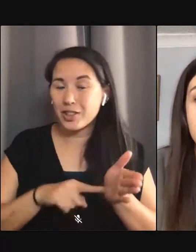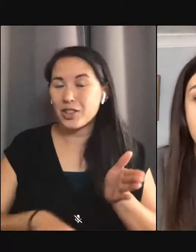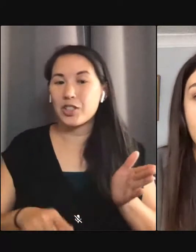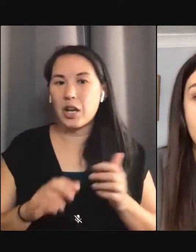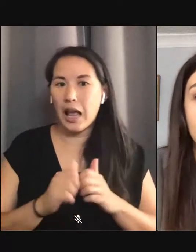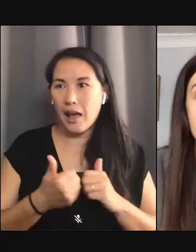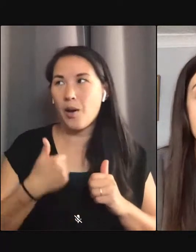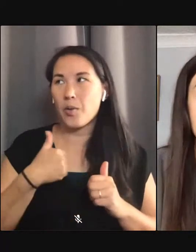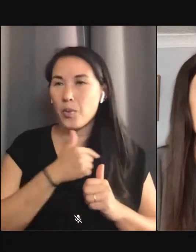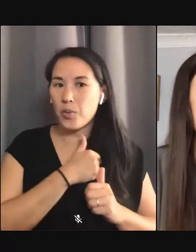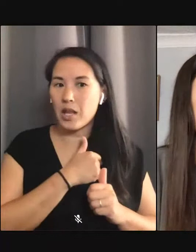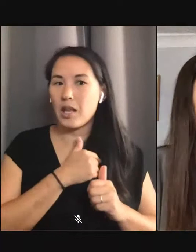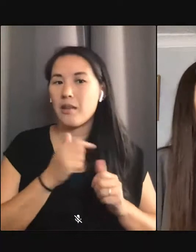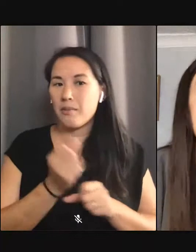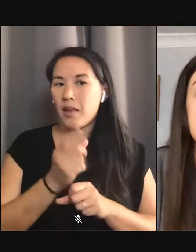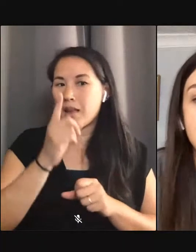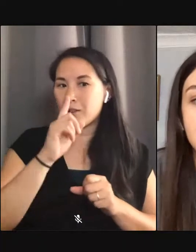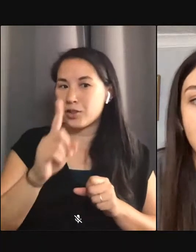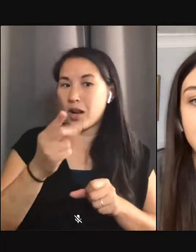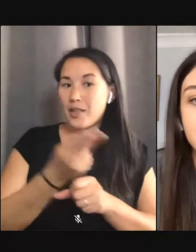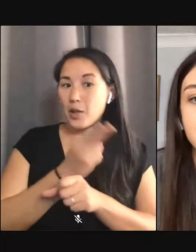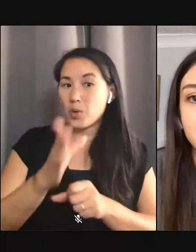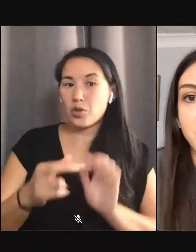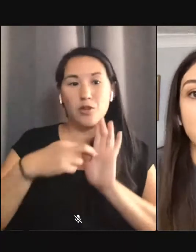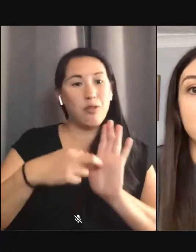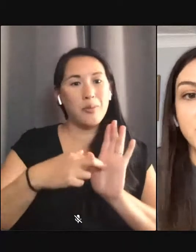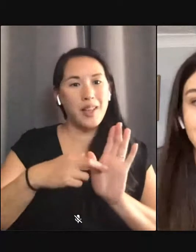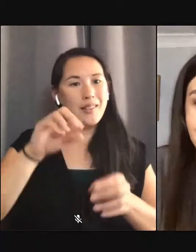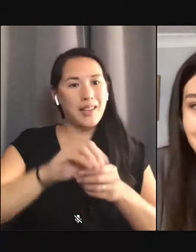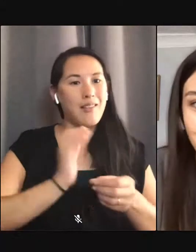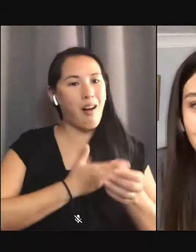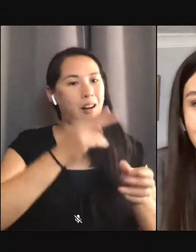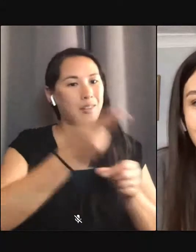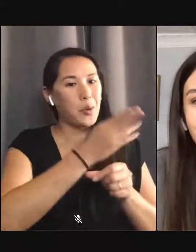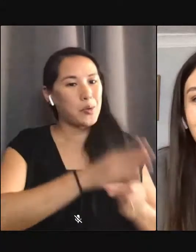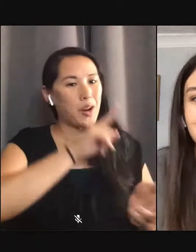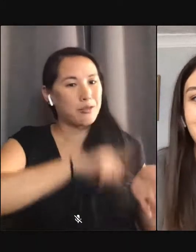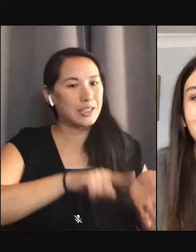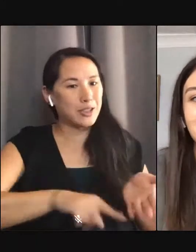that our users are representative of you know who lives in this world with us right it's not